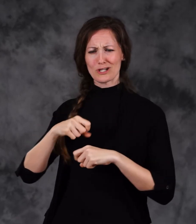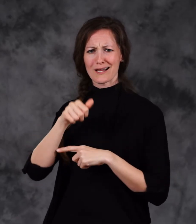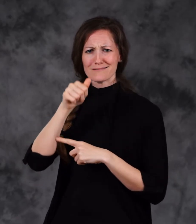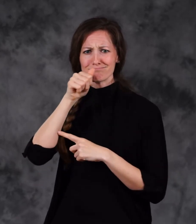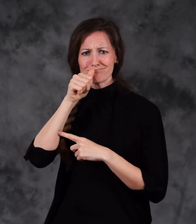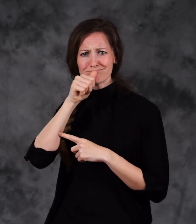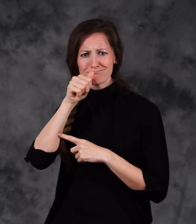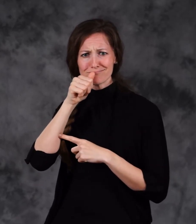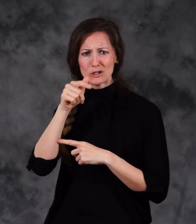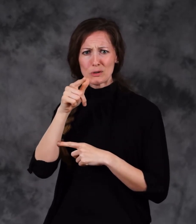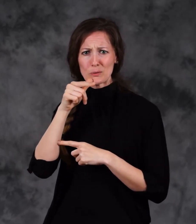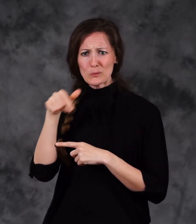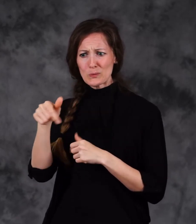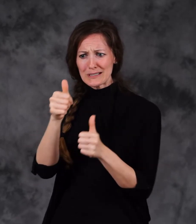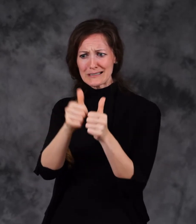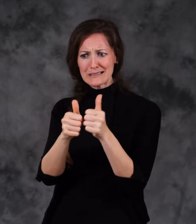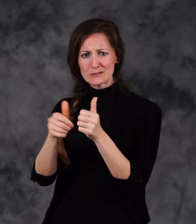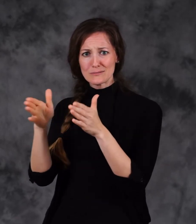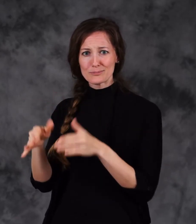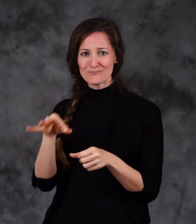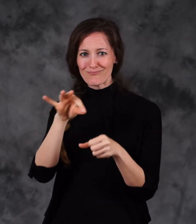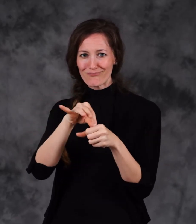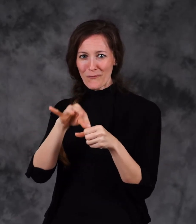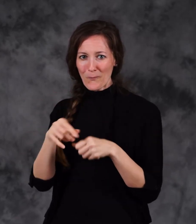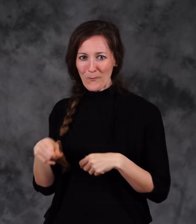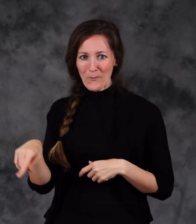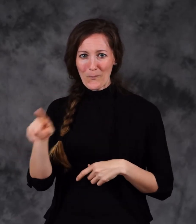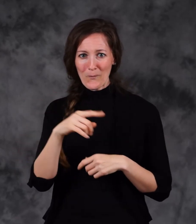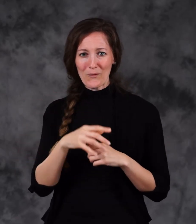the secrecy of who each person voted for.